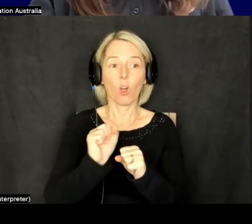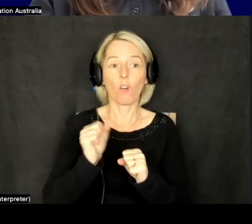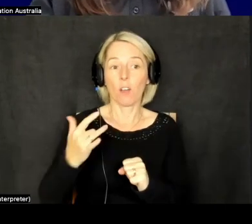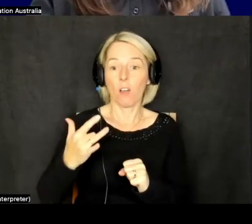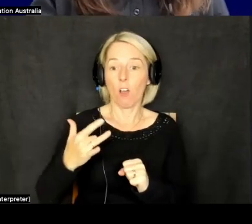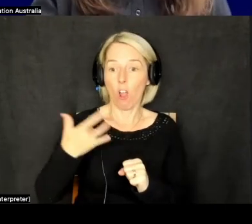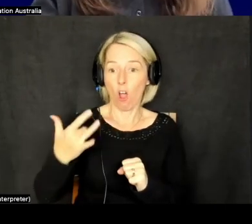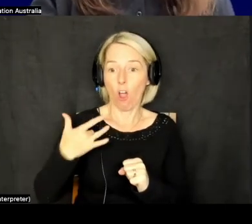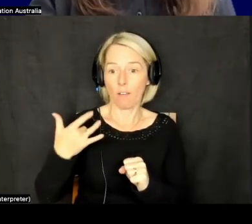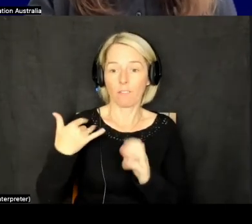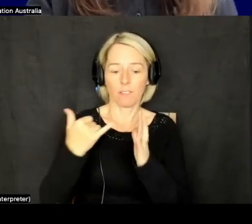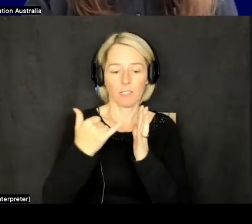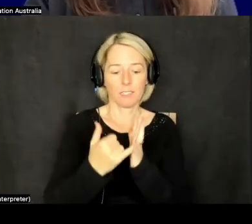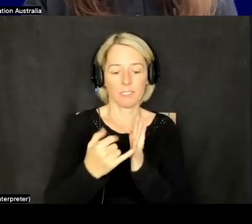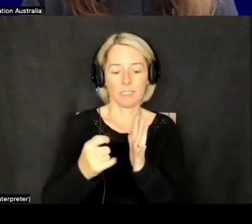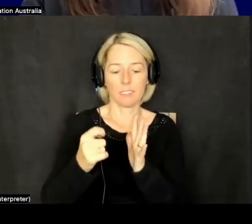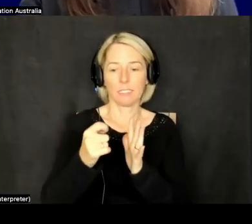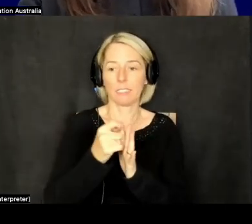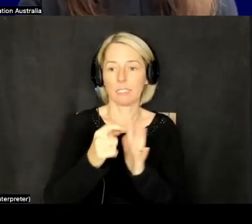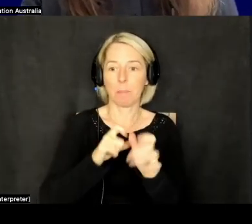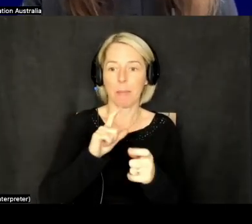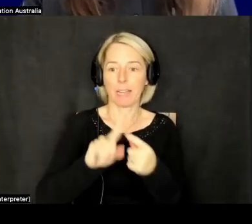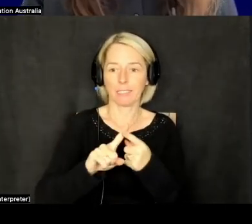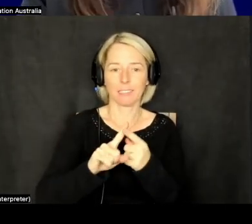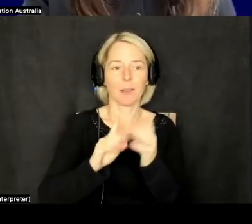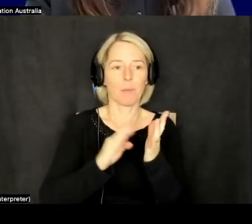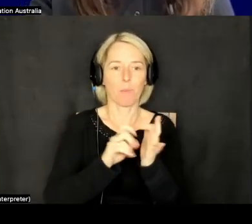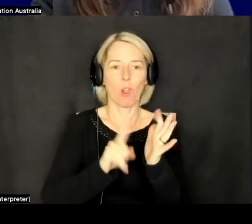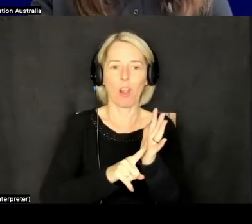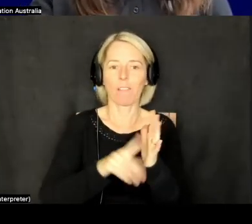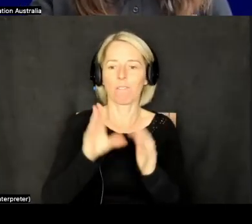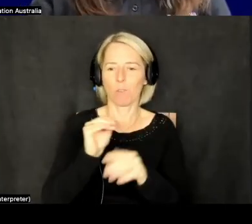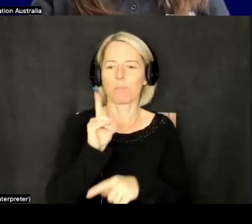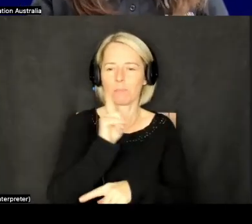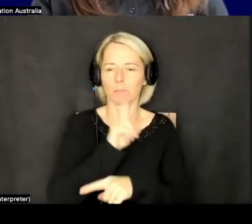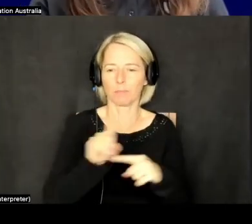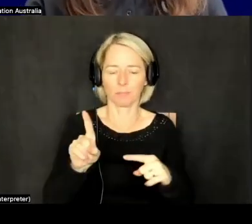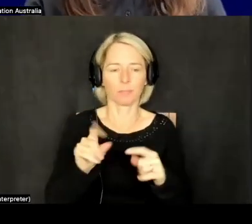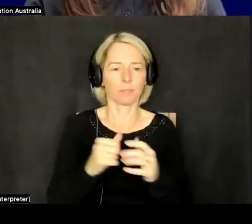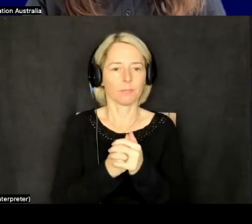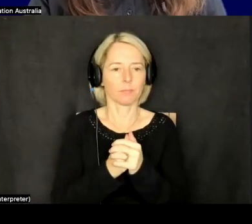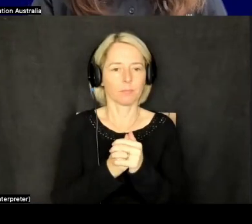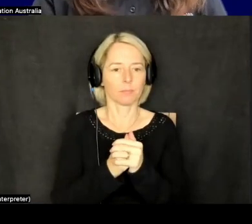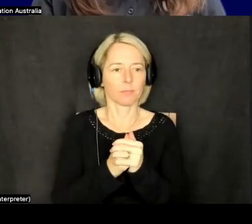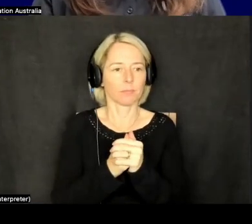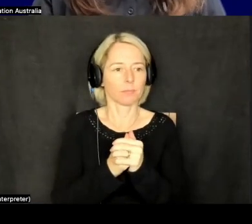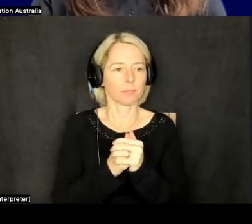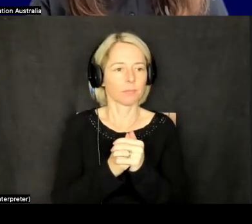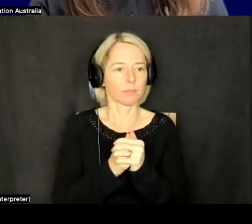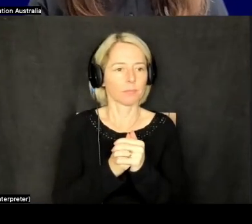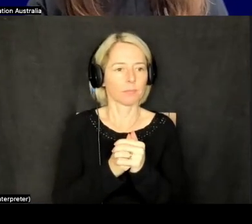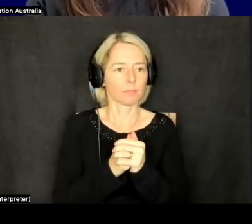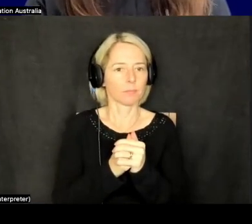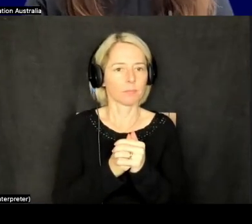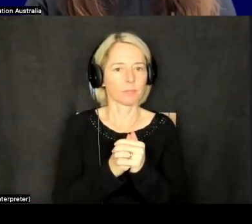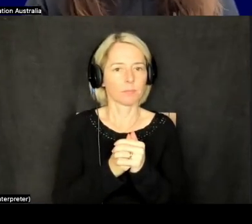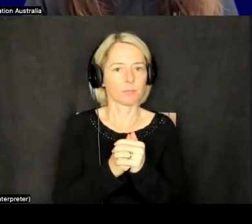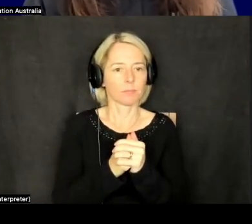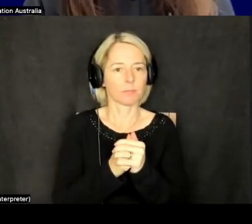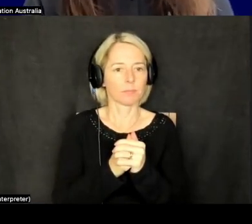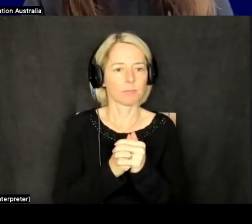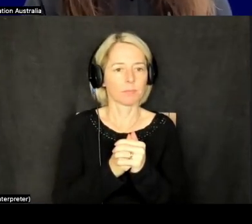which was a topic of our webinar, the previous webinar, and I guess encouraging you to think